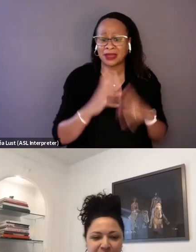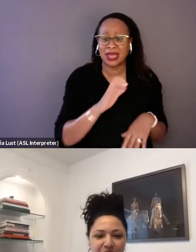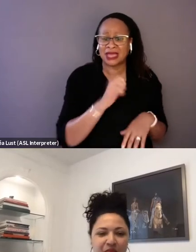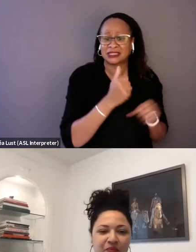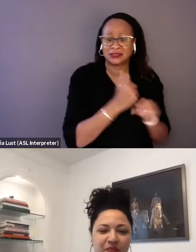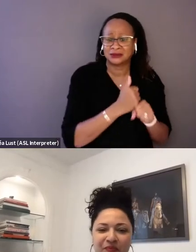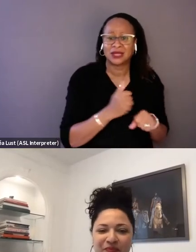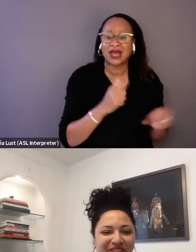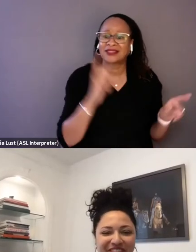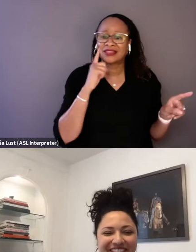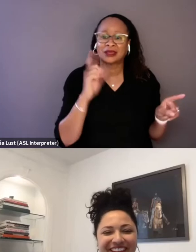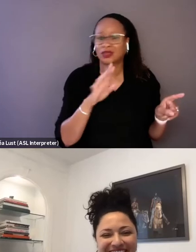and I'm like, you don't get to choose.